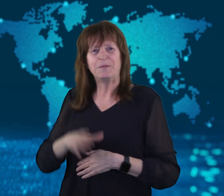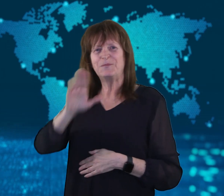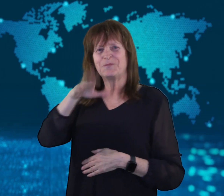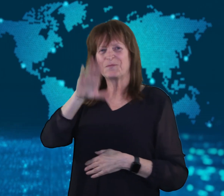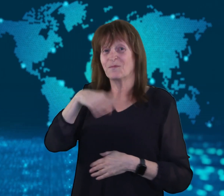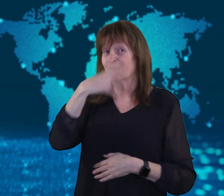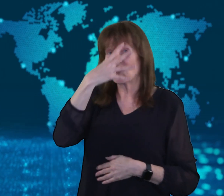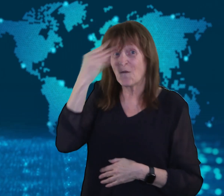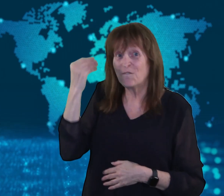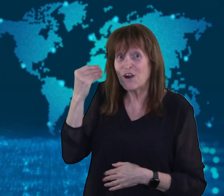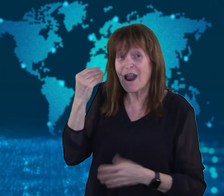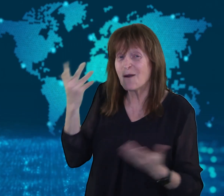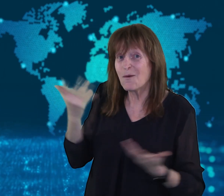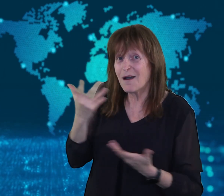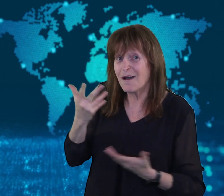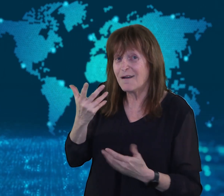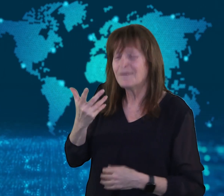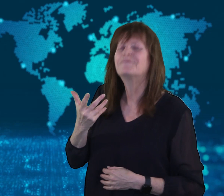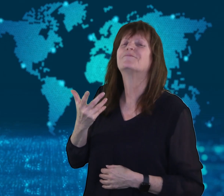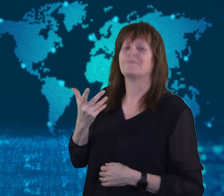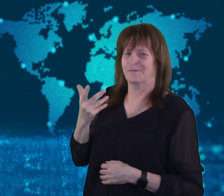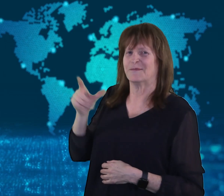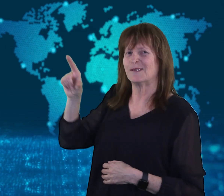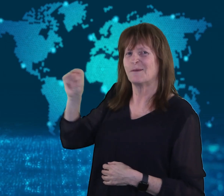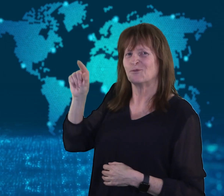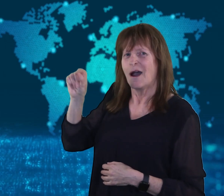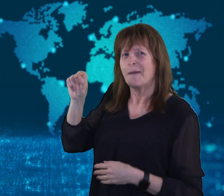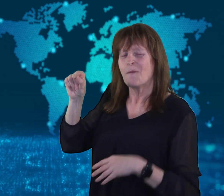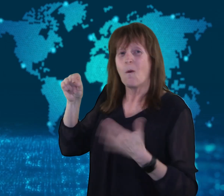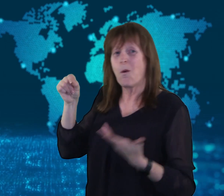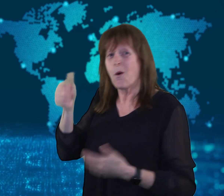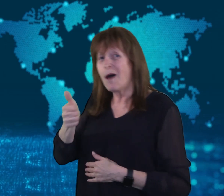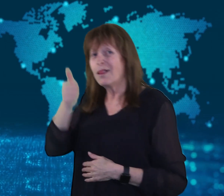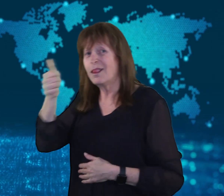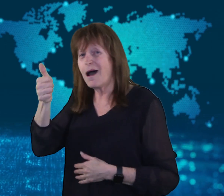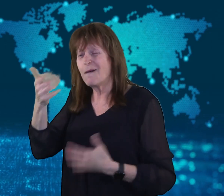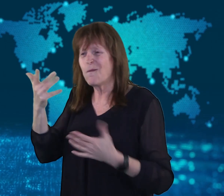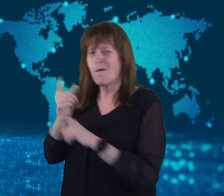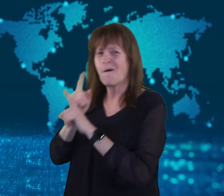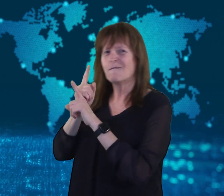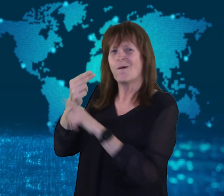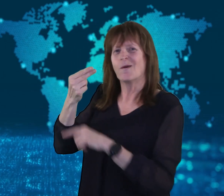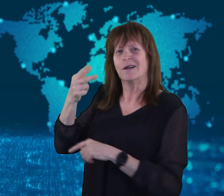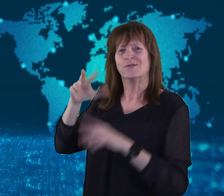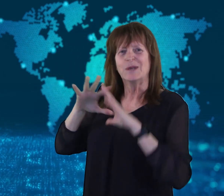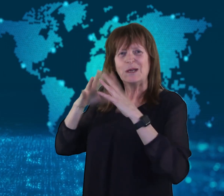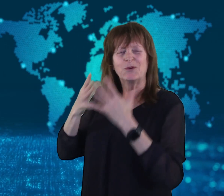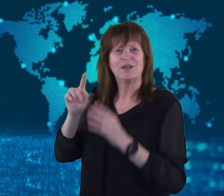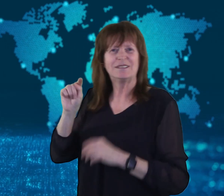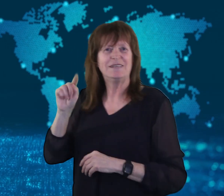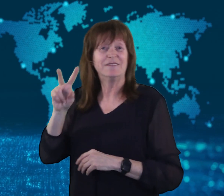Don't forget to subscribe, like, and follow H3 World TV